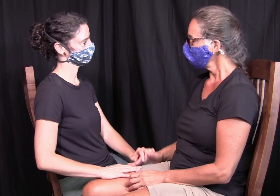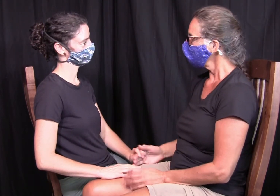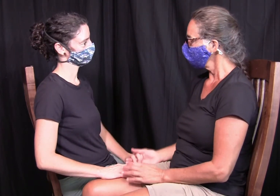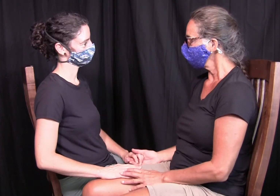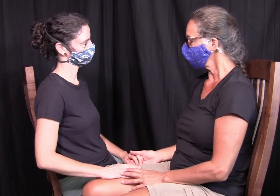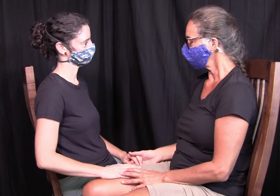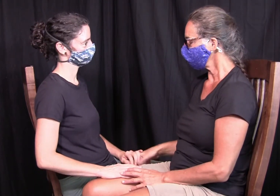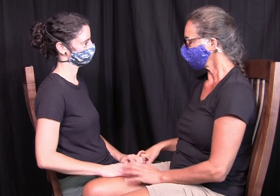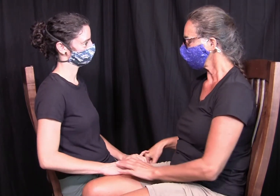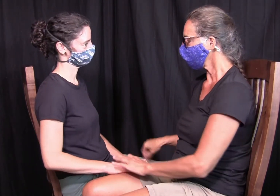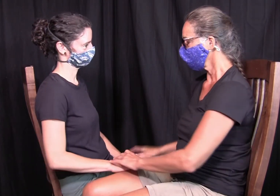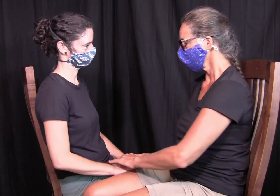Now, you try.